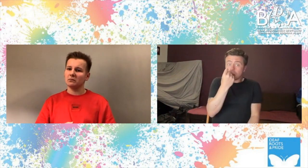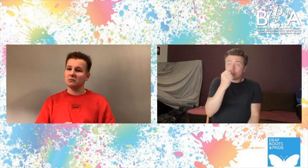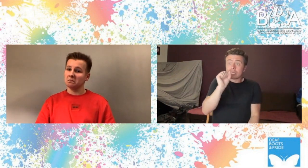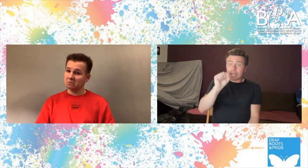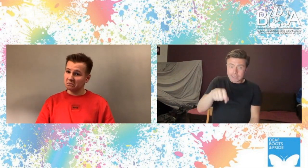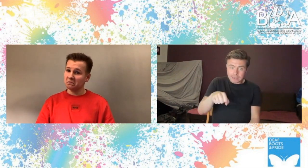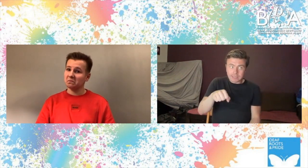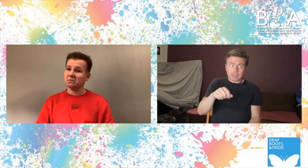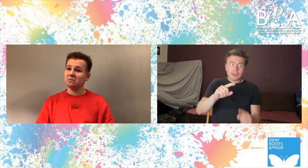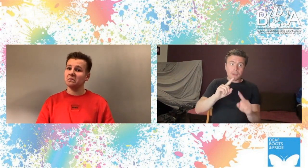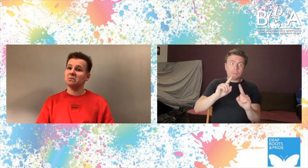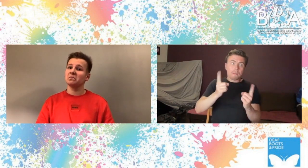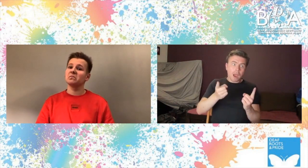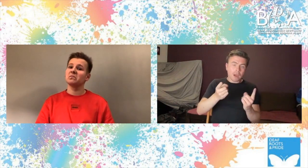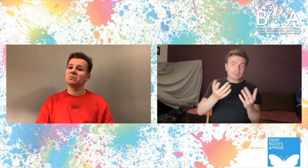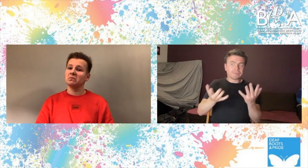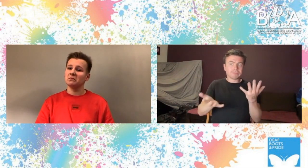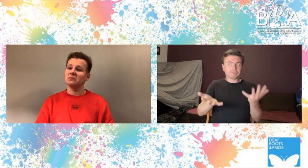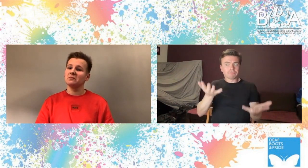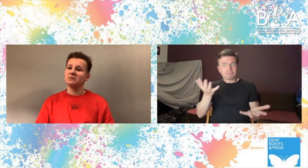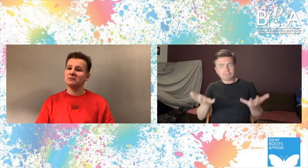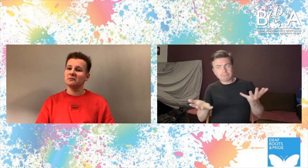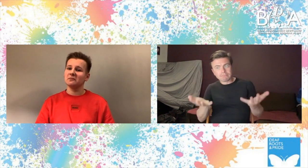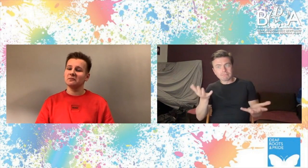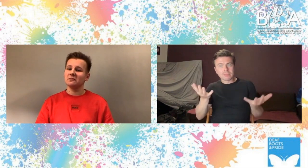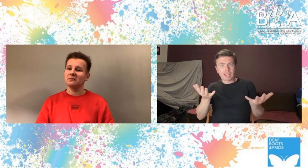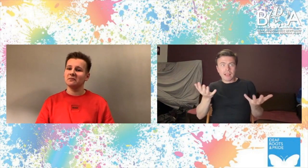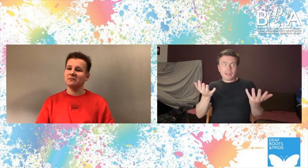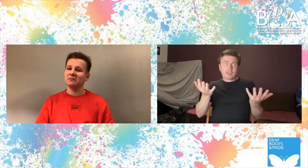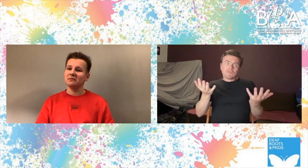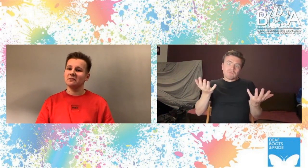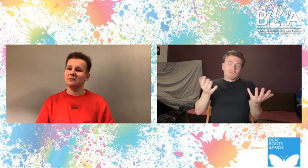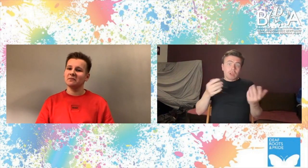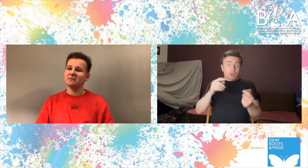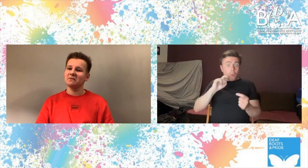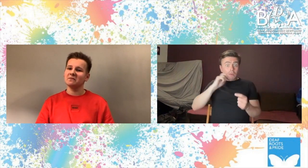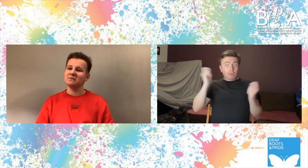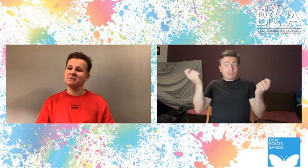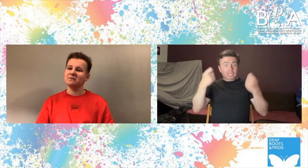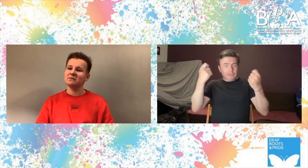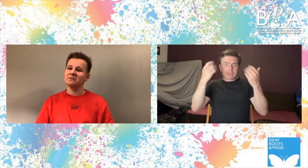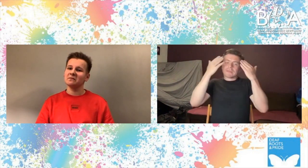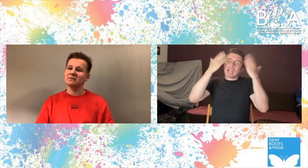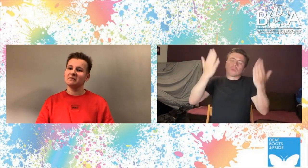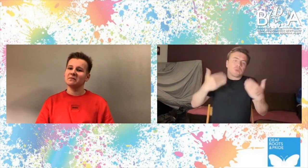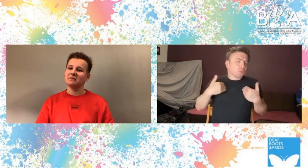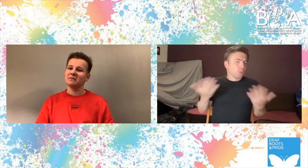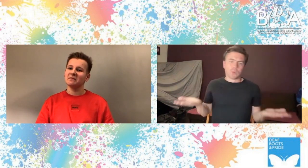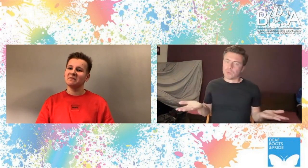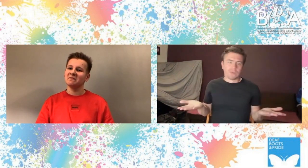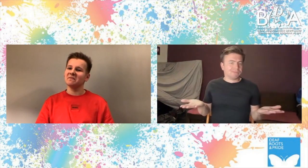I guess you could do it without that, but I don’t know if you would be successful or not.